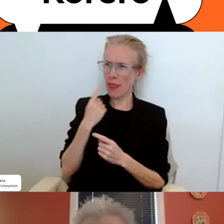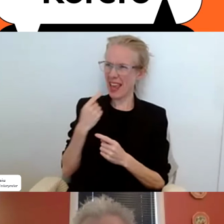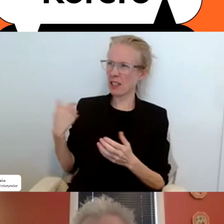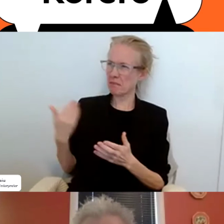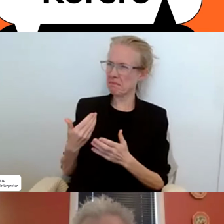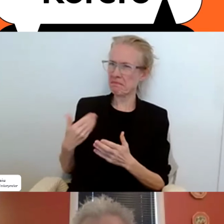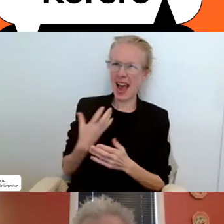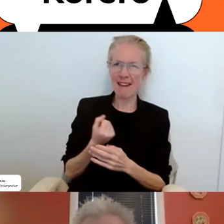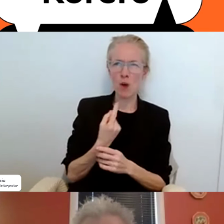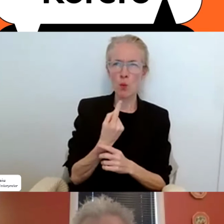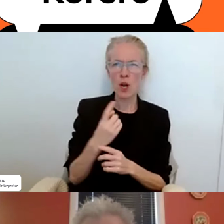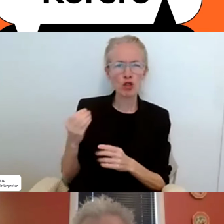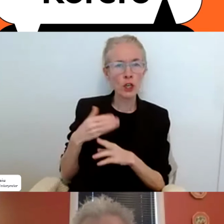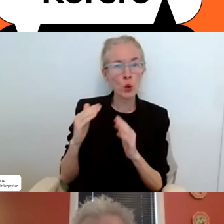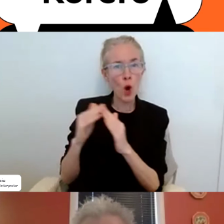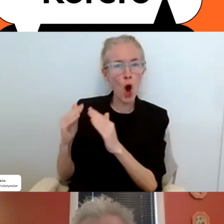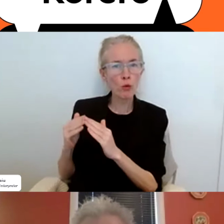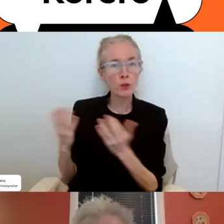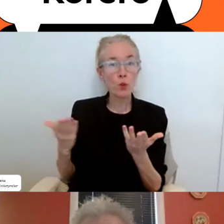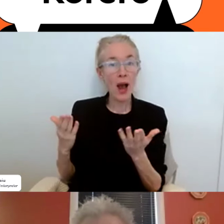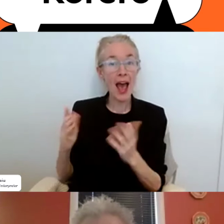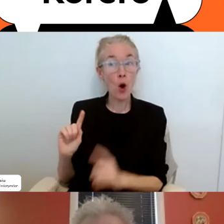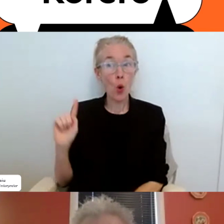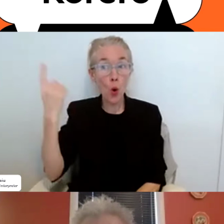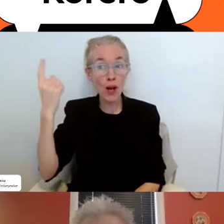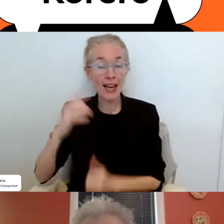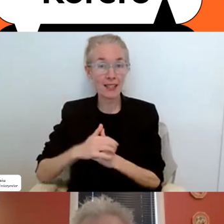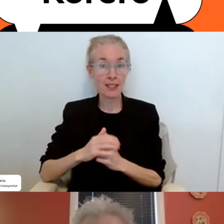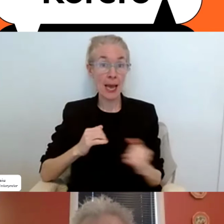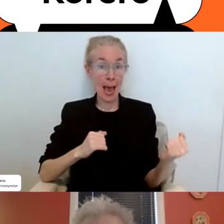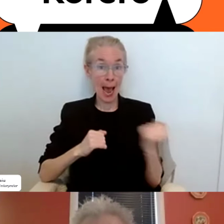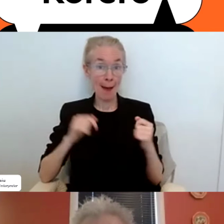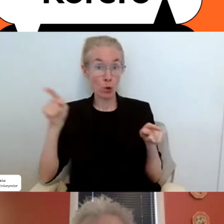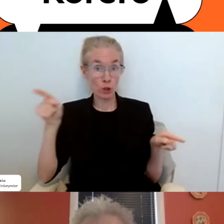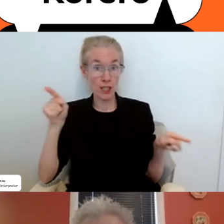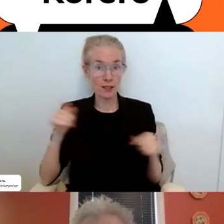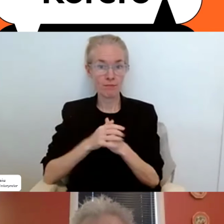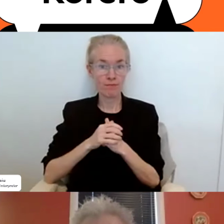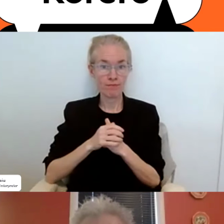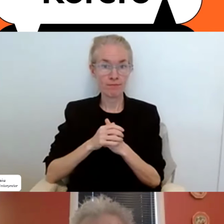and in Hamilton are extraordinarily efficient in terms of acoustics